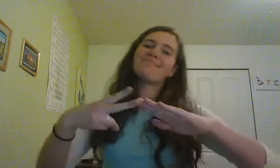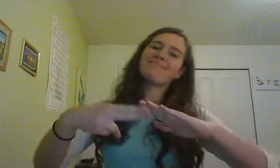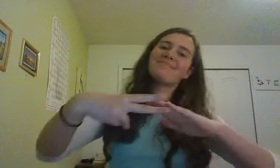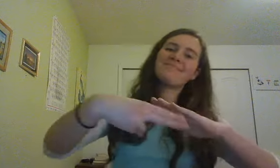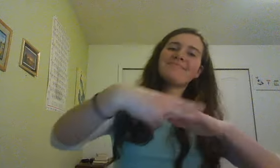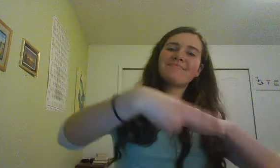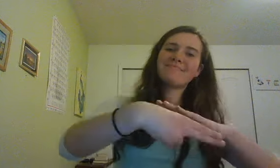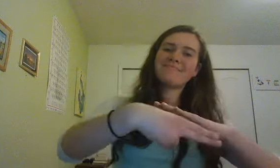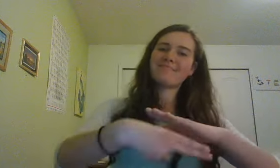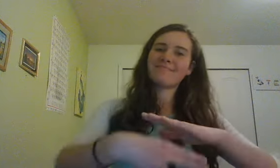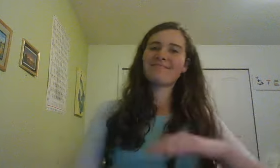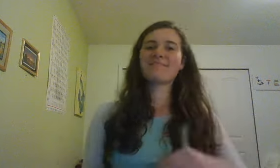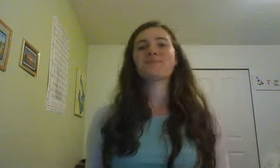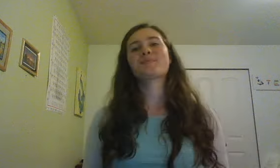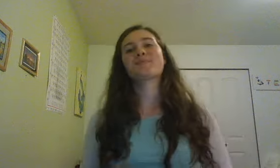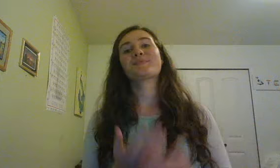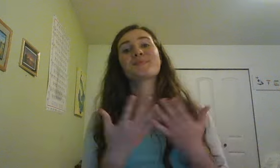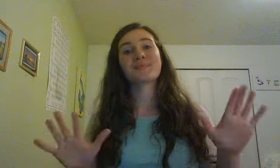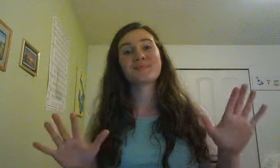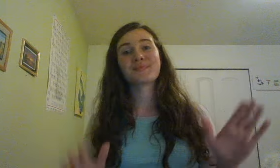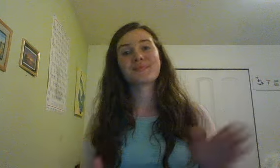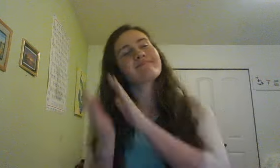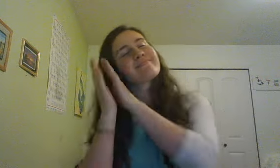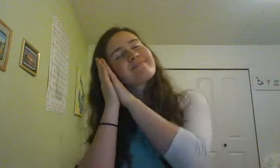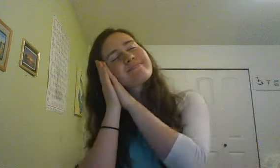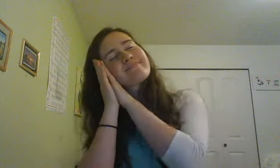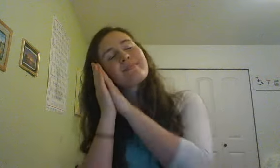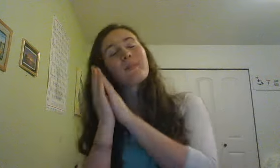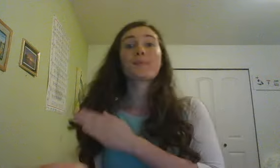That night, the shoemaker cut out the leather and went to bed.